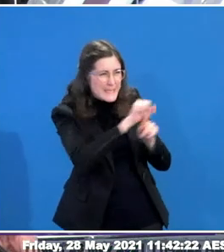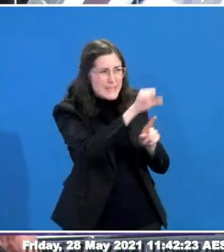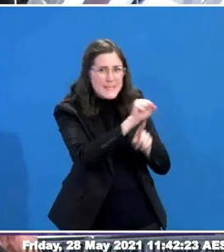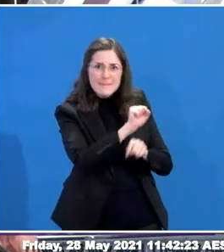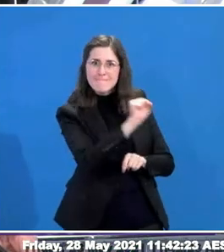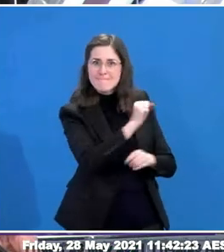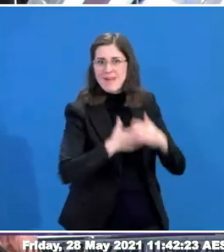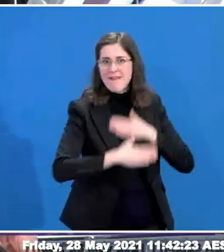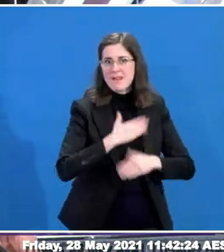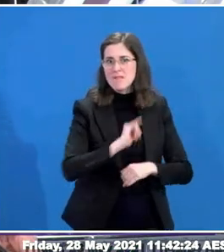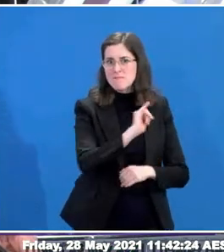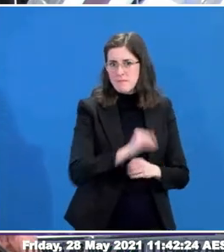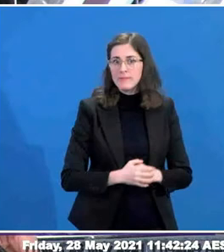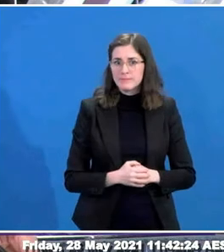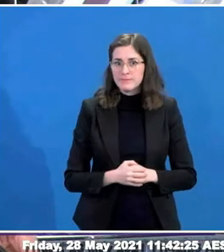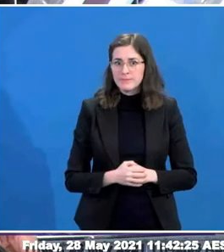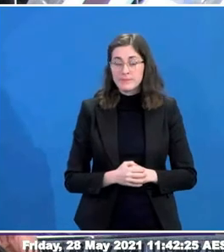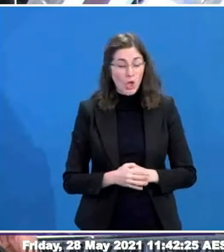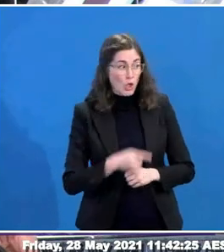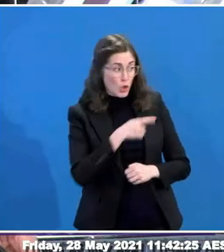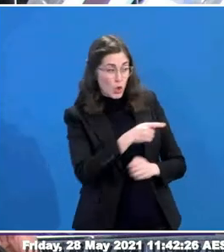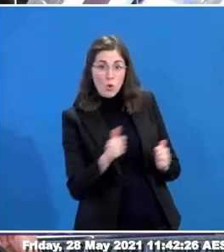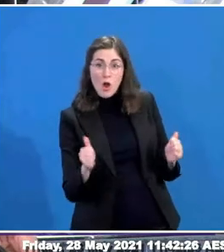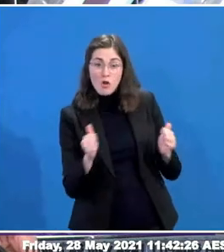Do you accept that Sunnyfield's perception about Eliza